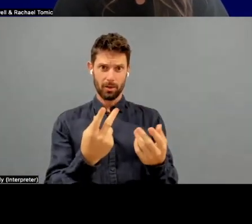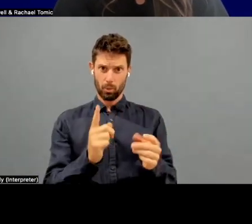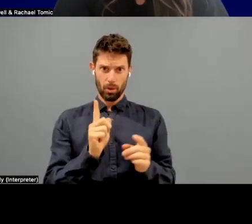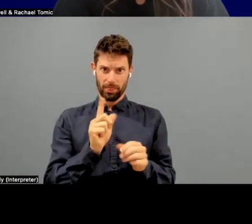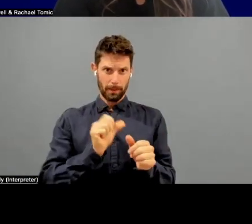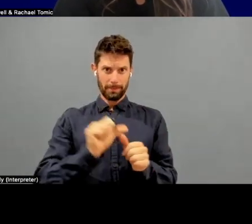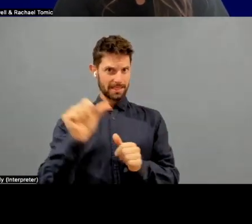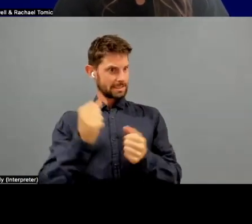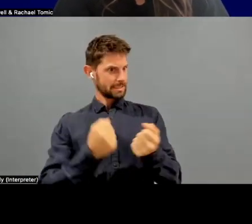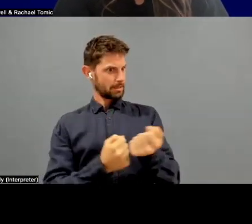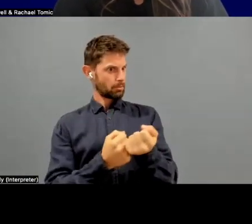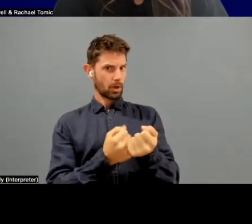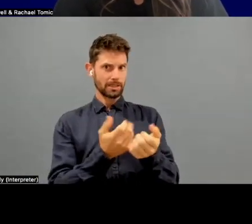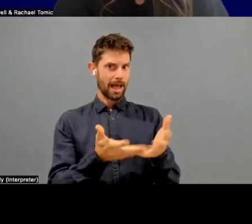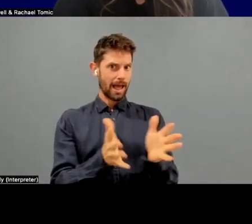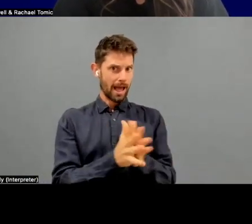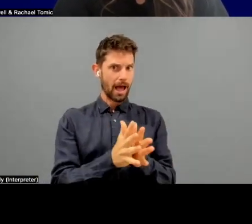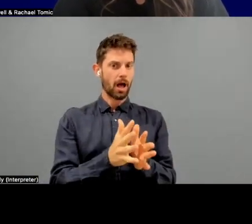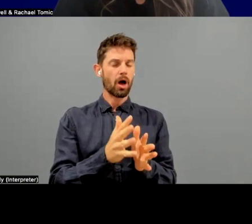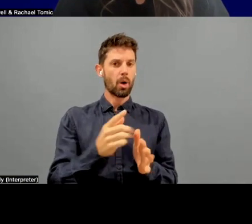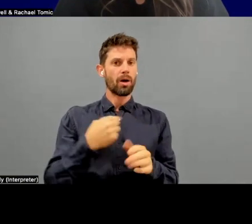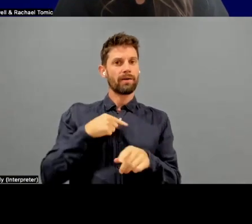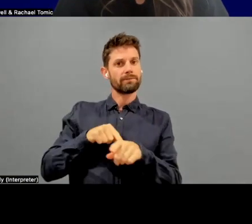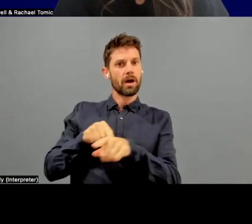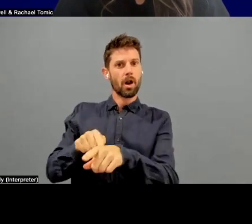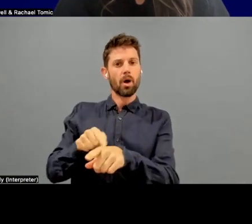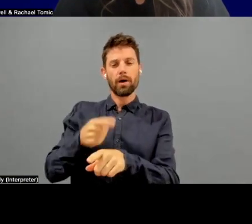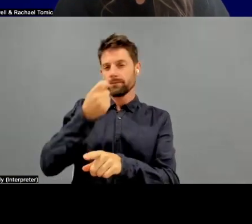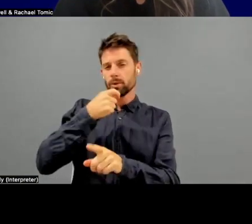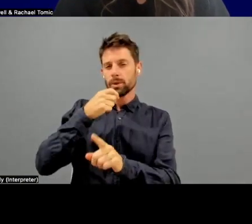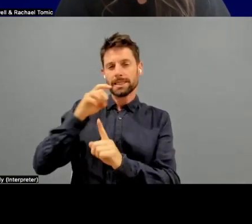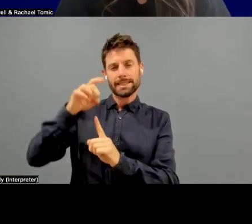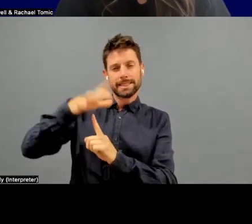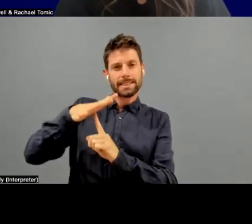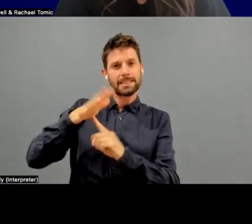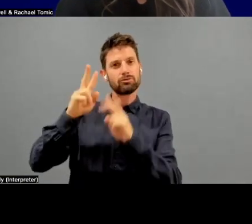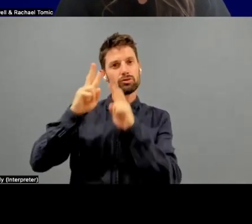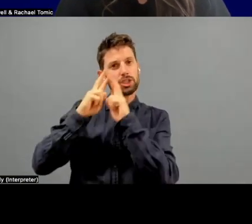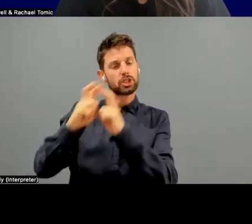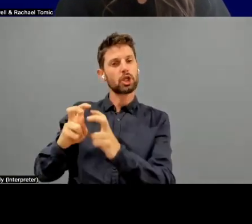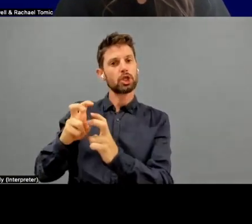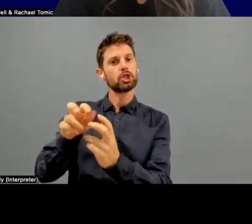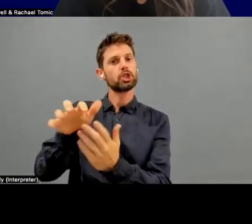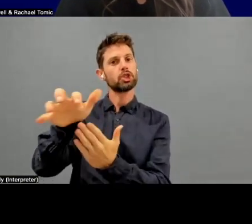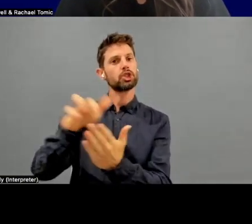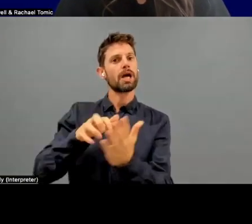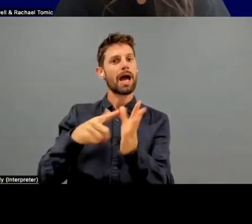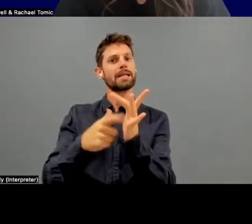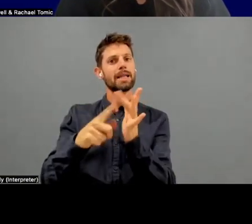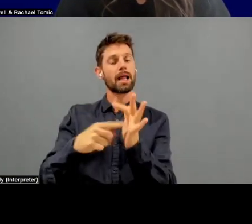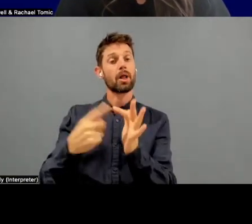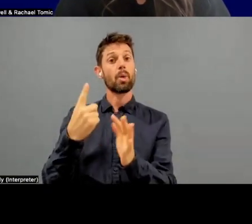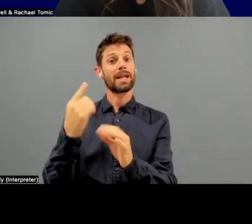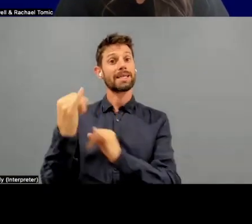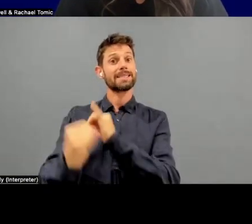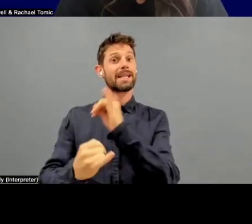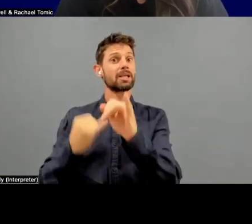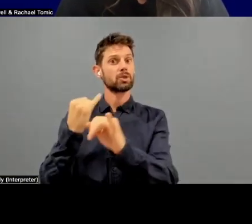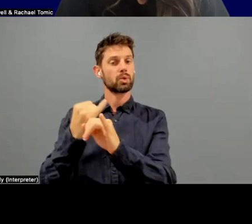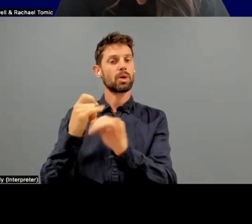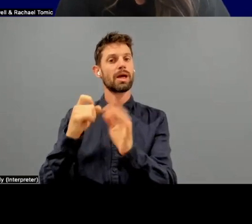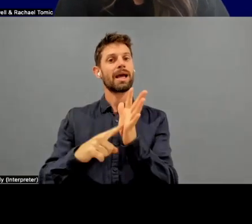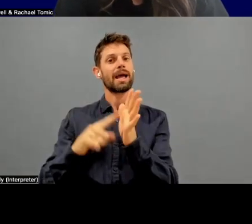we use a few key articles. One of these, the International Clinical Practice Guidelines for